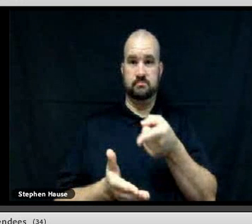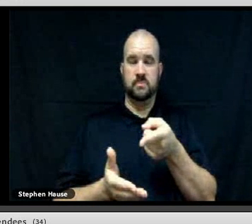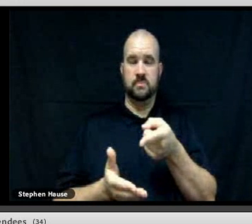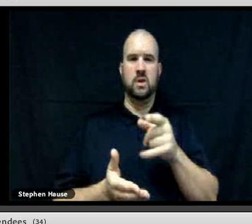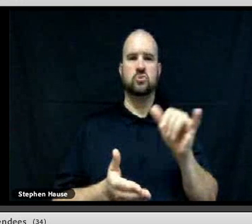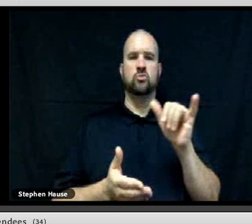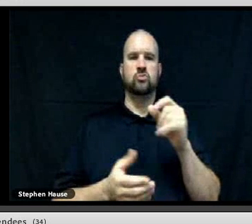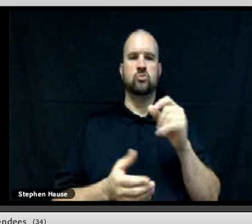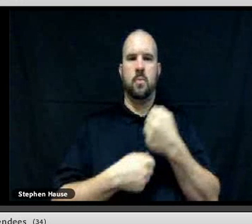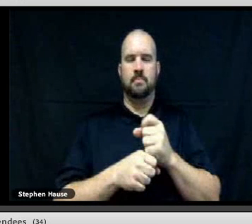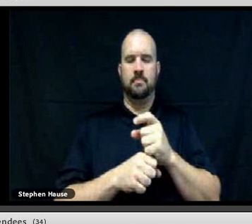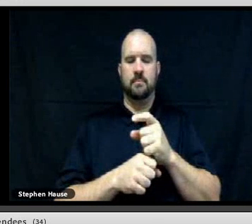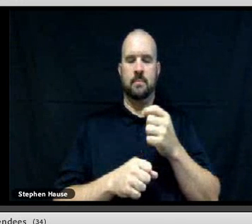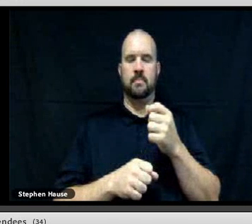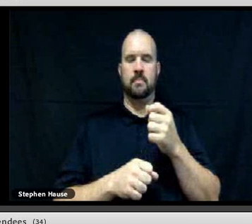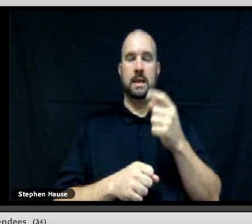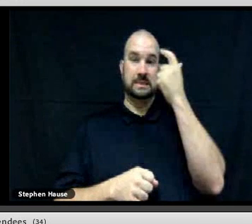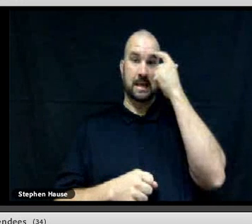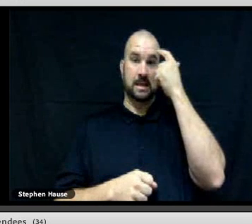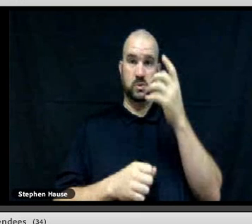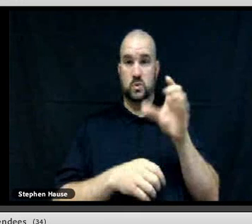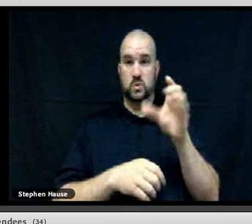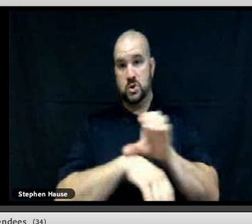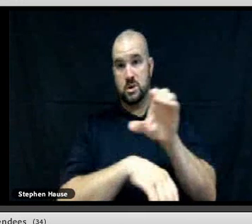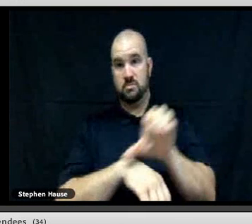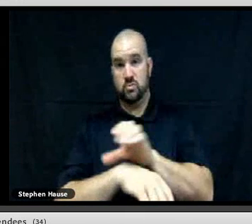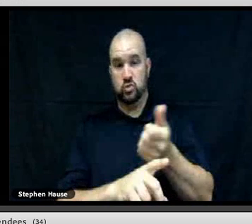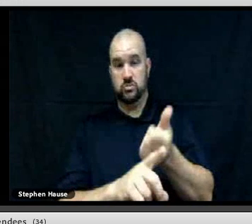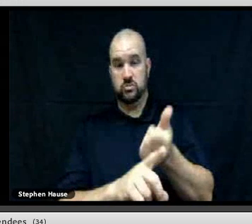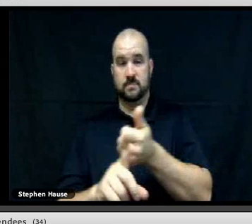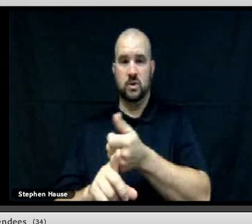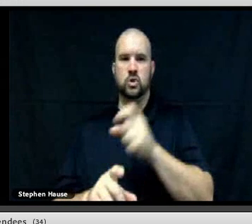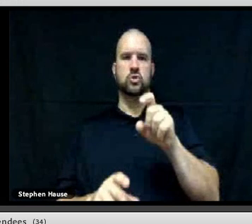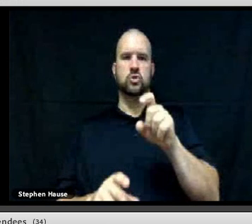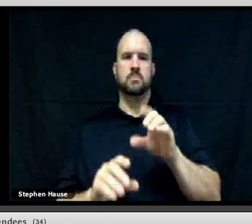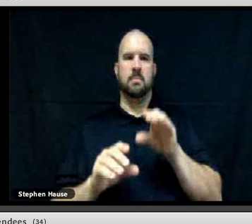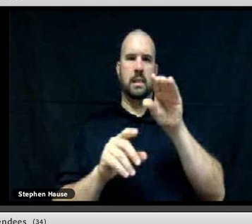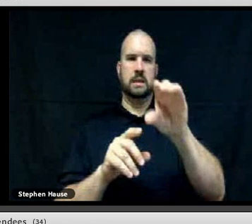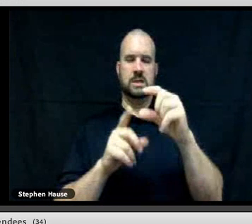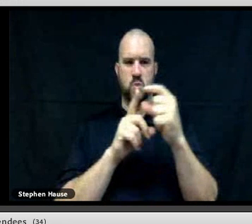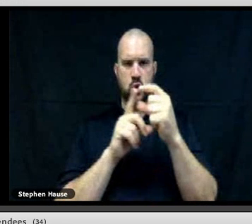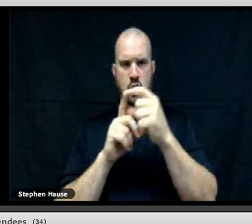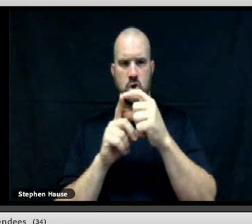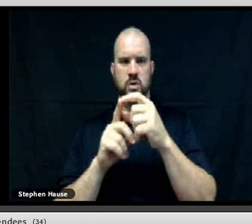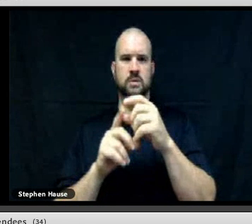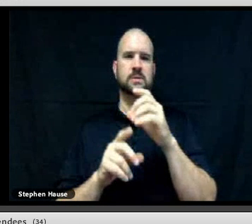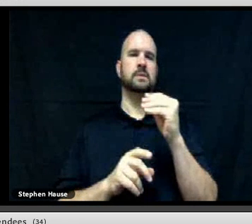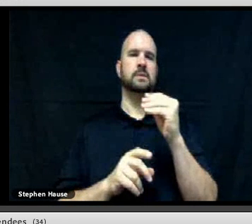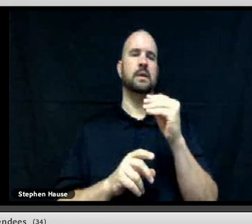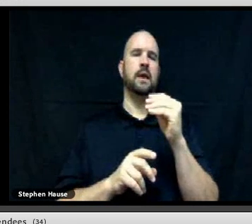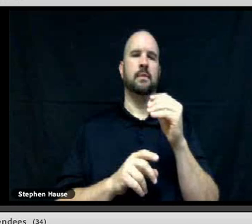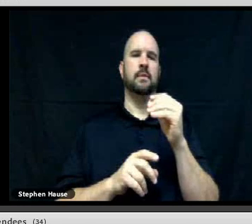Um, you should be placing values in their appropriate elements, uh, so not putting a scan date